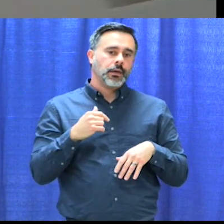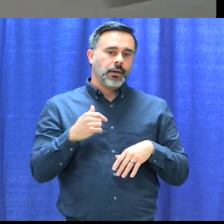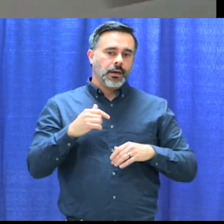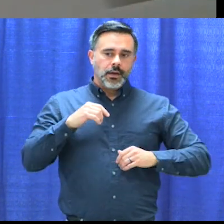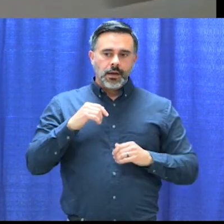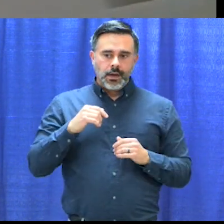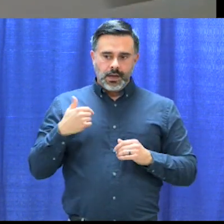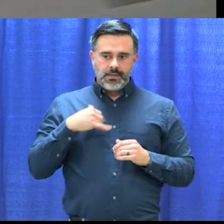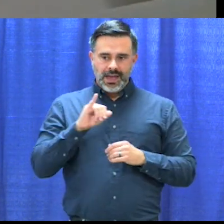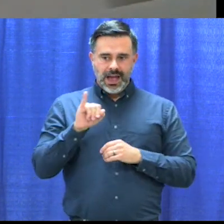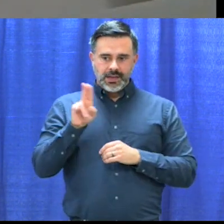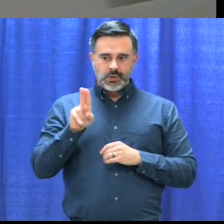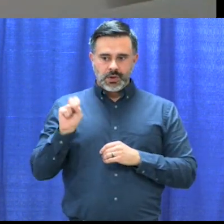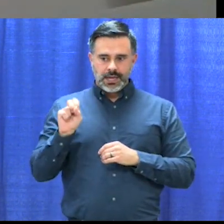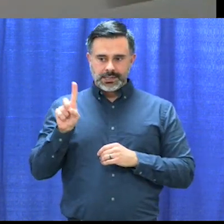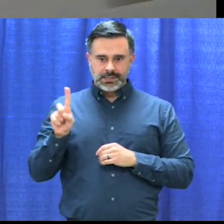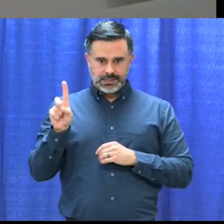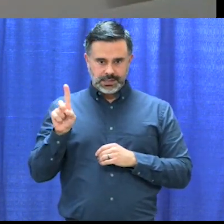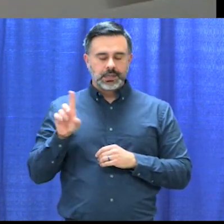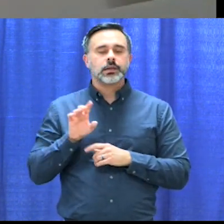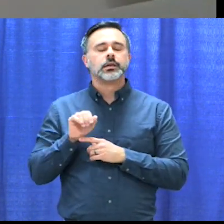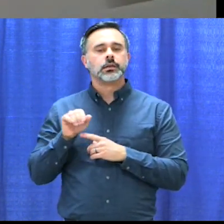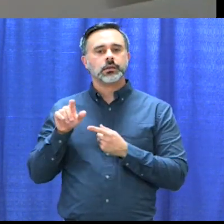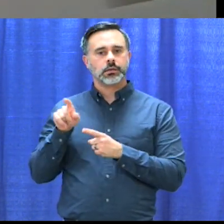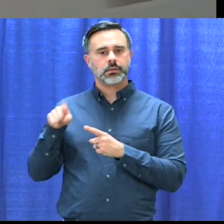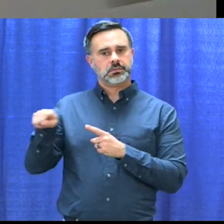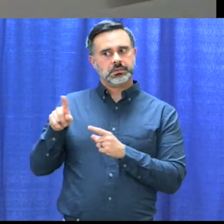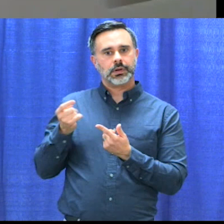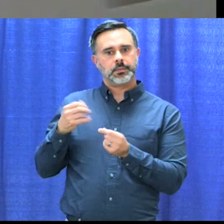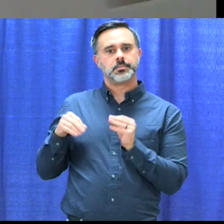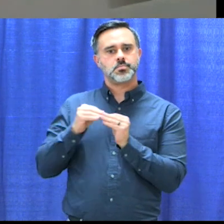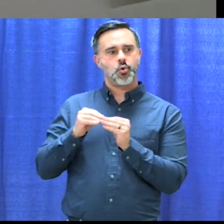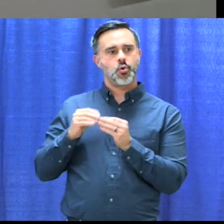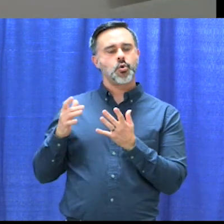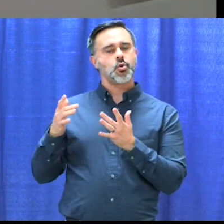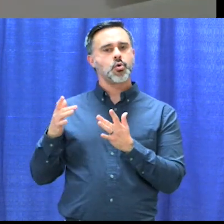disadvantaged areas like Inglewood that are more susceptible to being left behind than others.